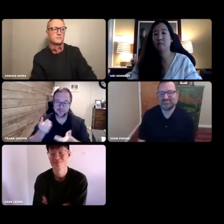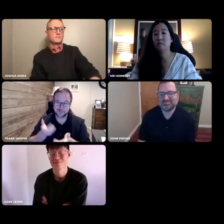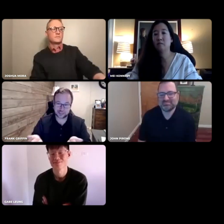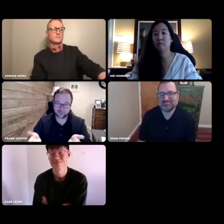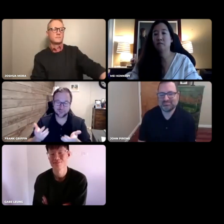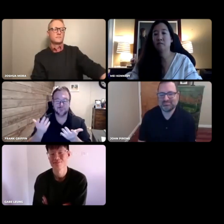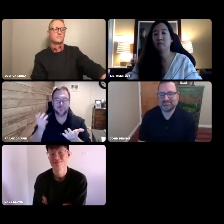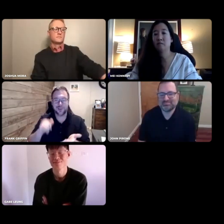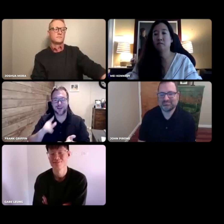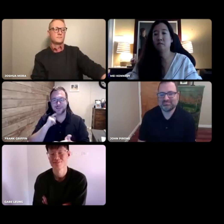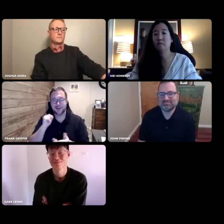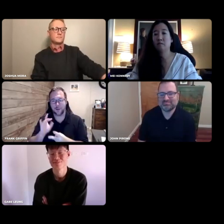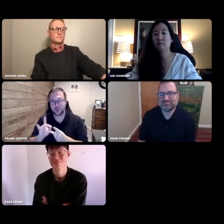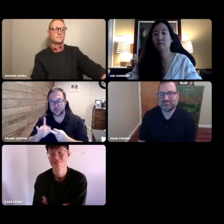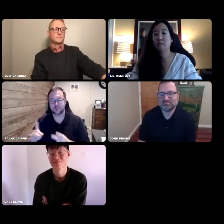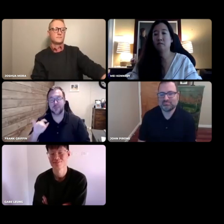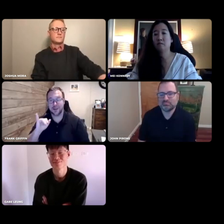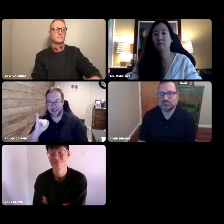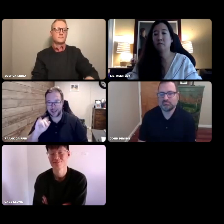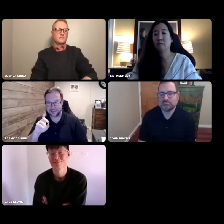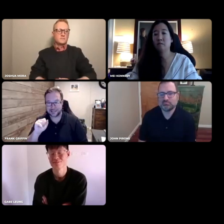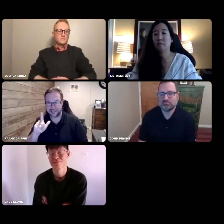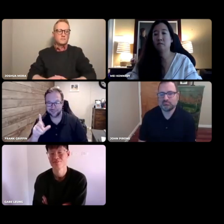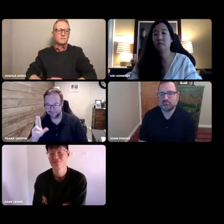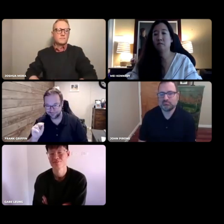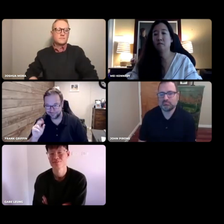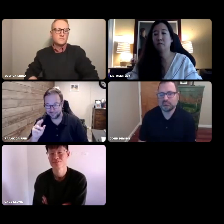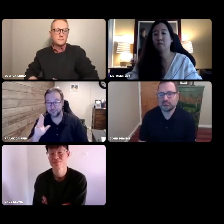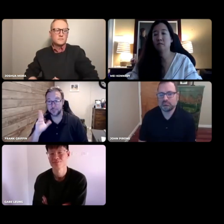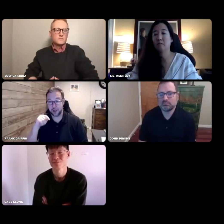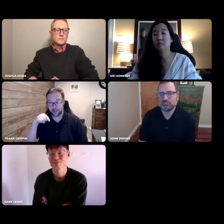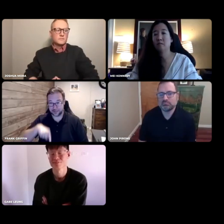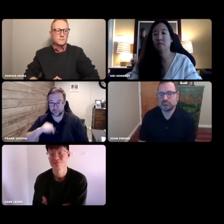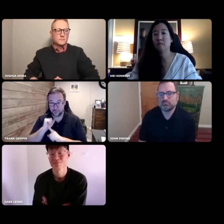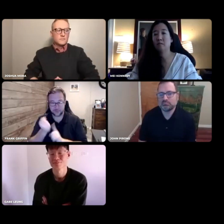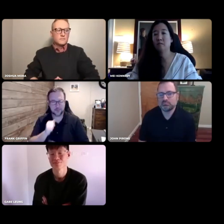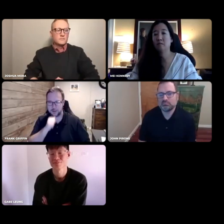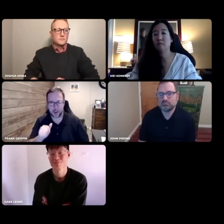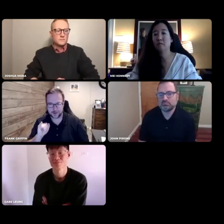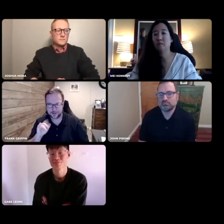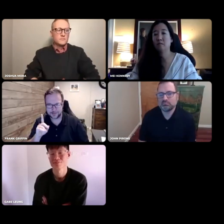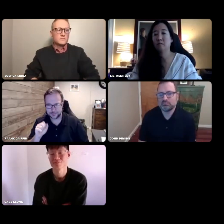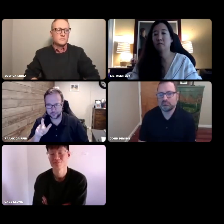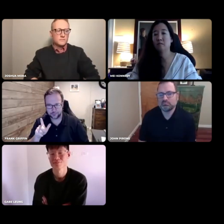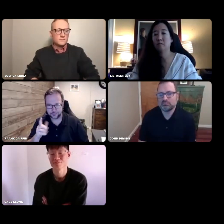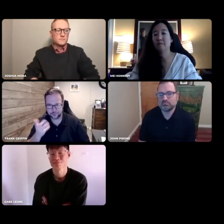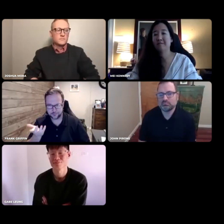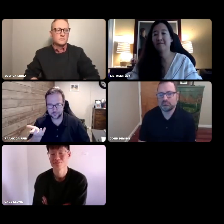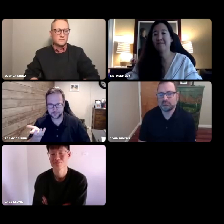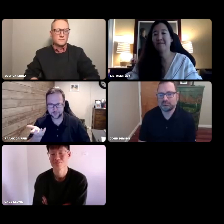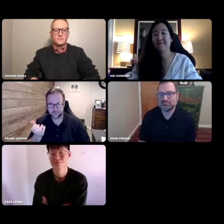They can store a lot of data. They're light and can be mailed.